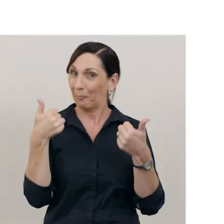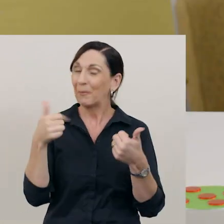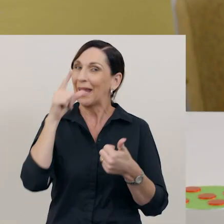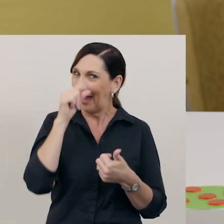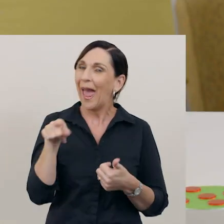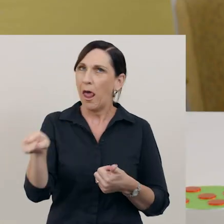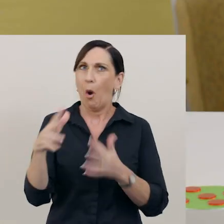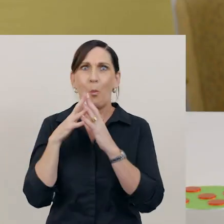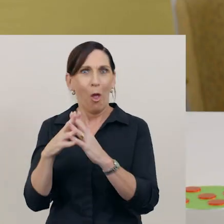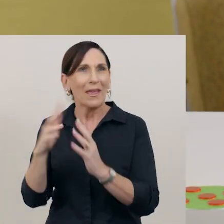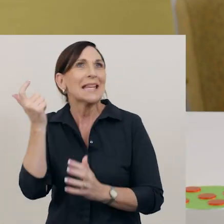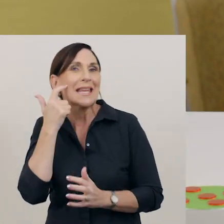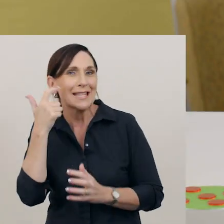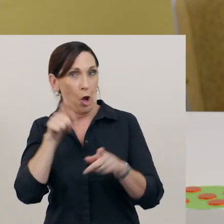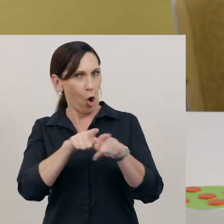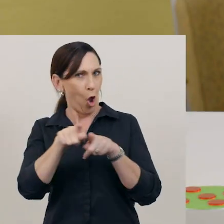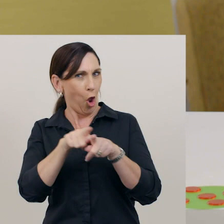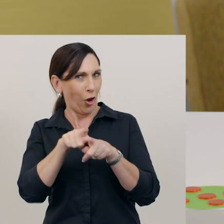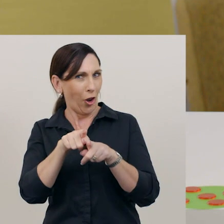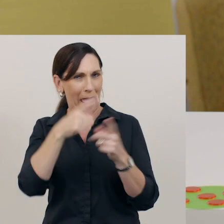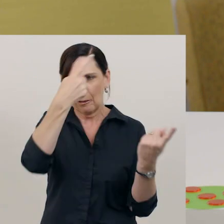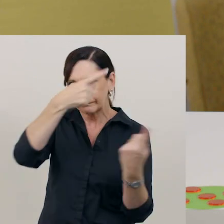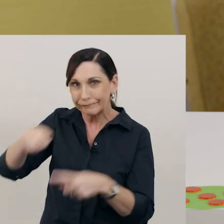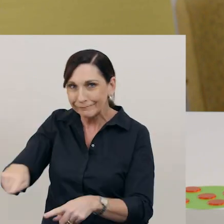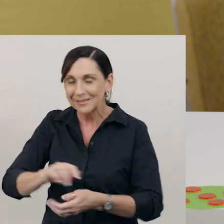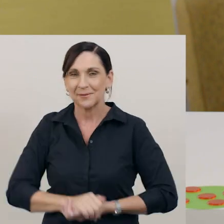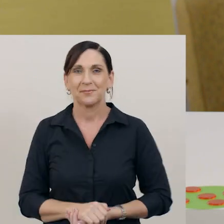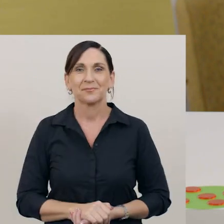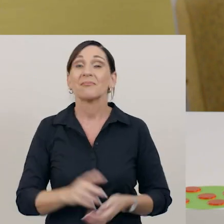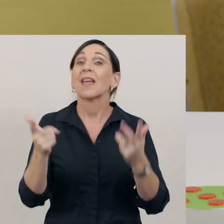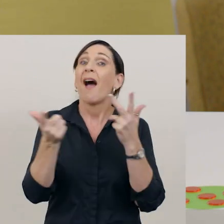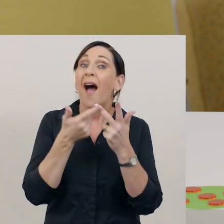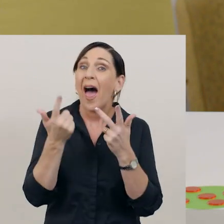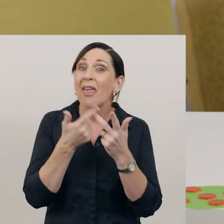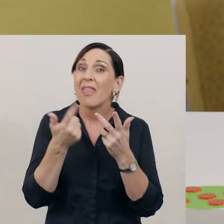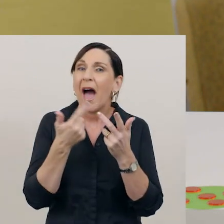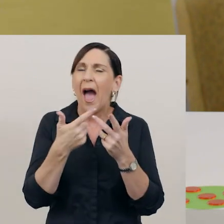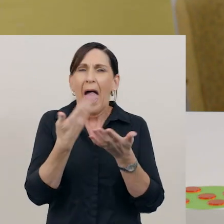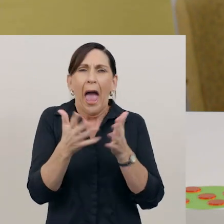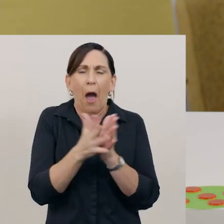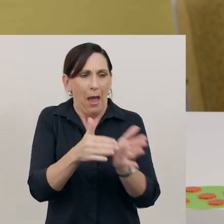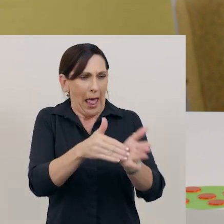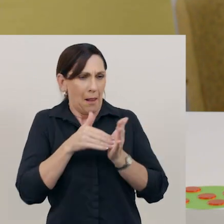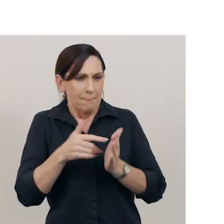Another efficient strategy that helps us add numbers is making combinations to 10.